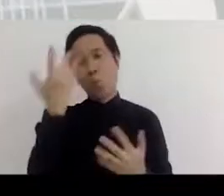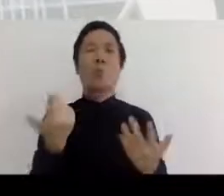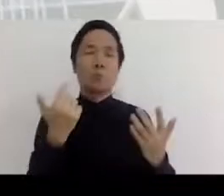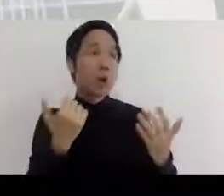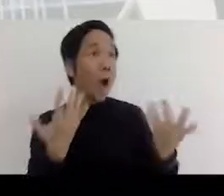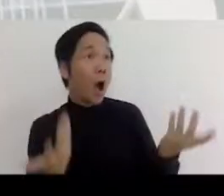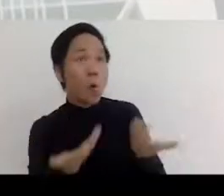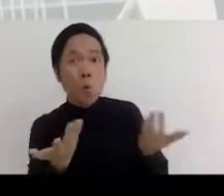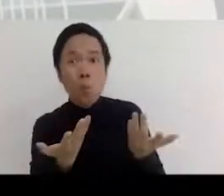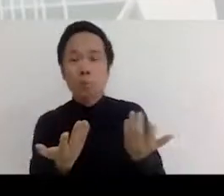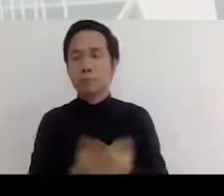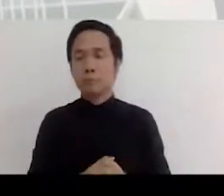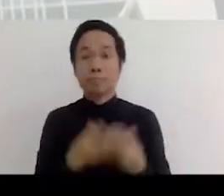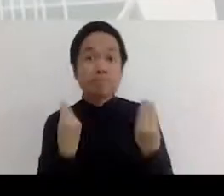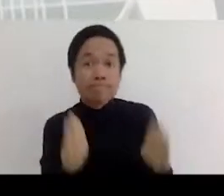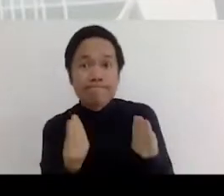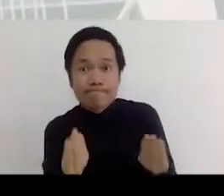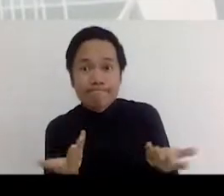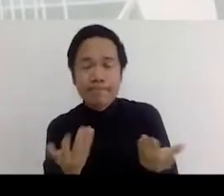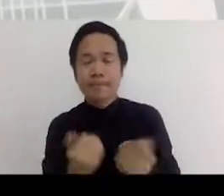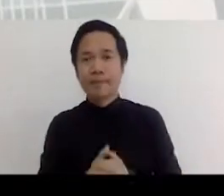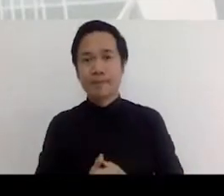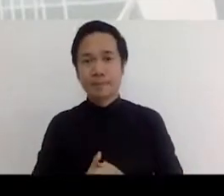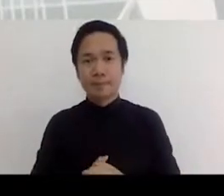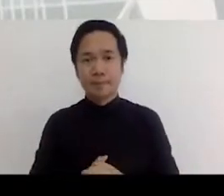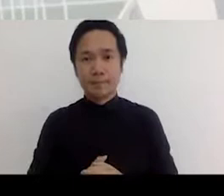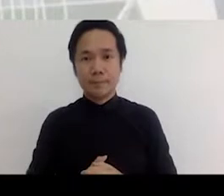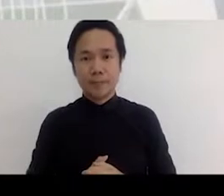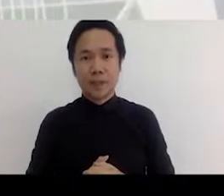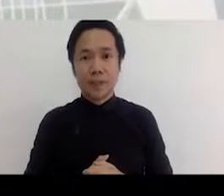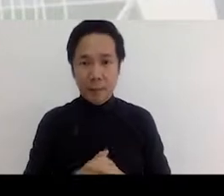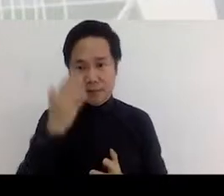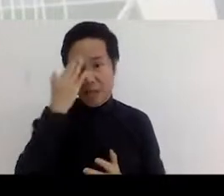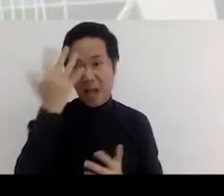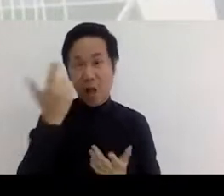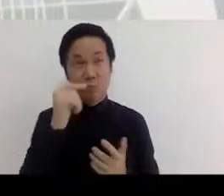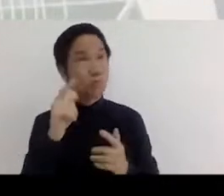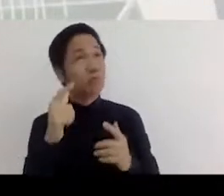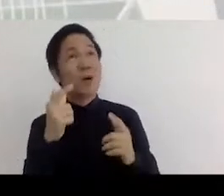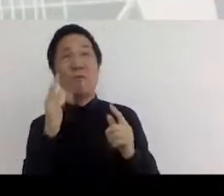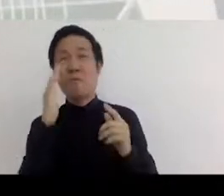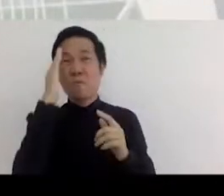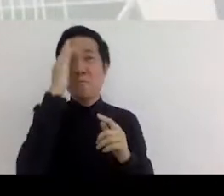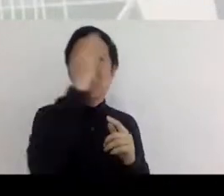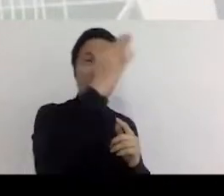Thank you so much. And really your conclusion is my conclusion from this webinar.